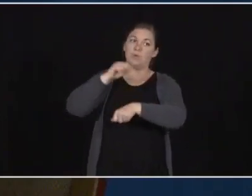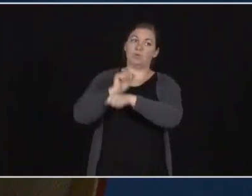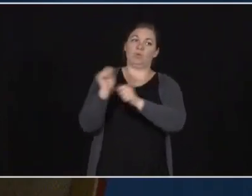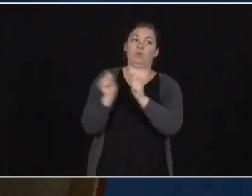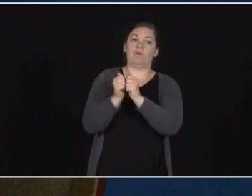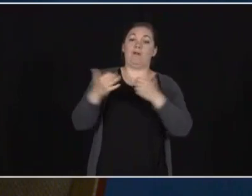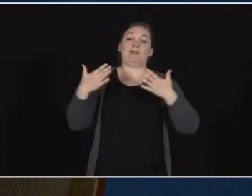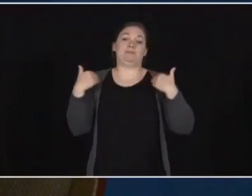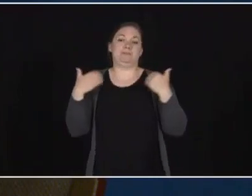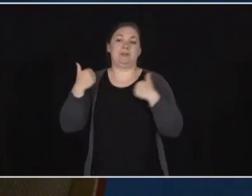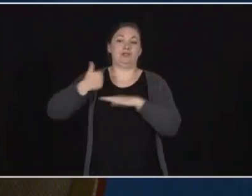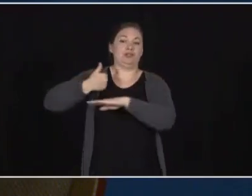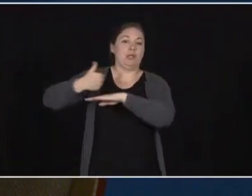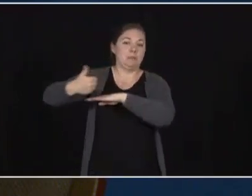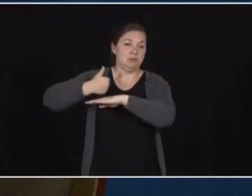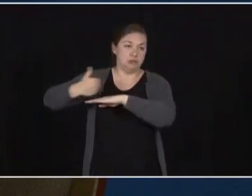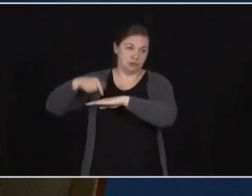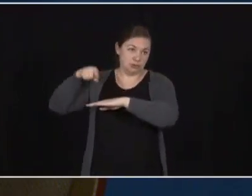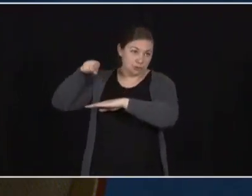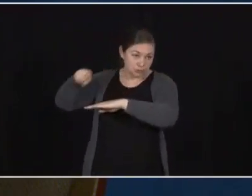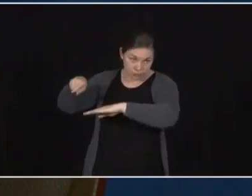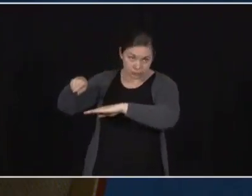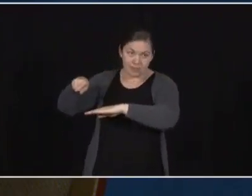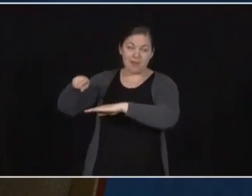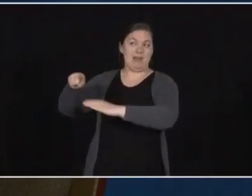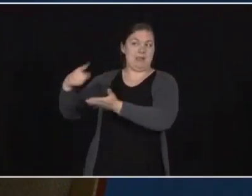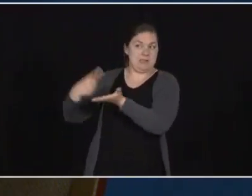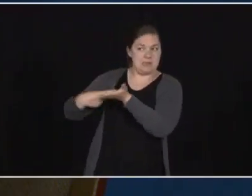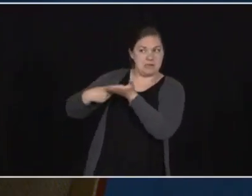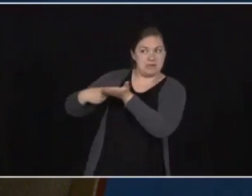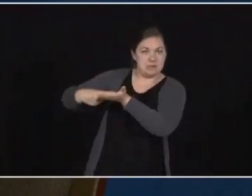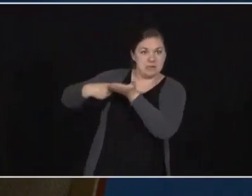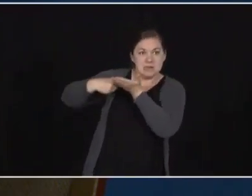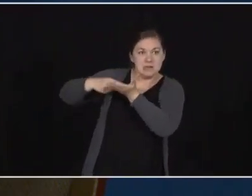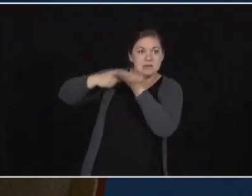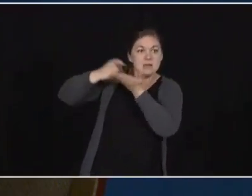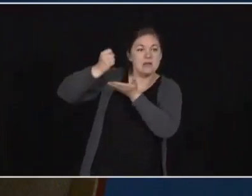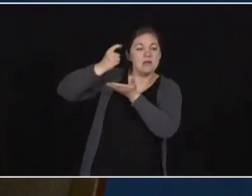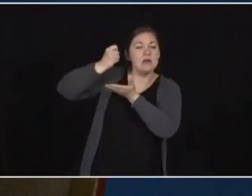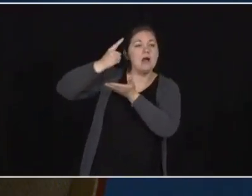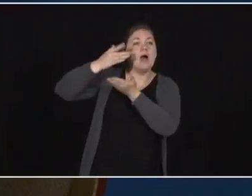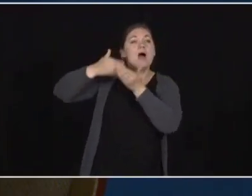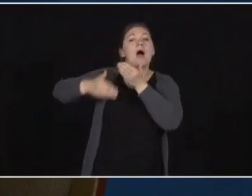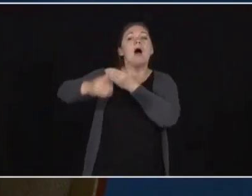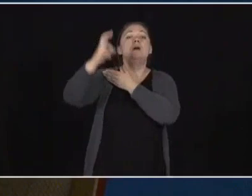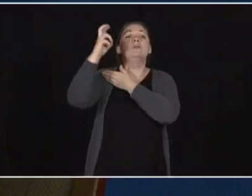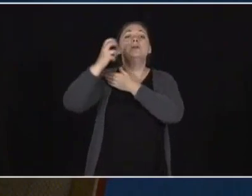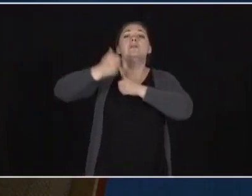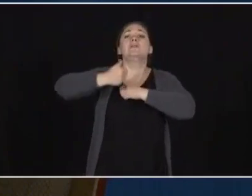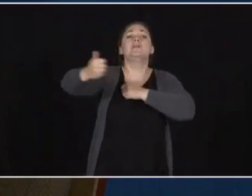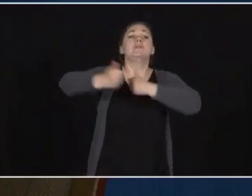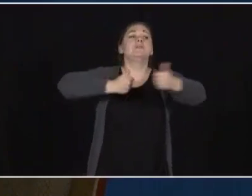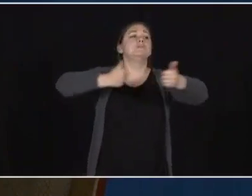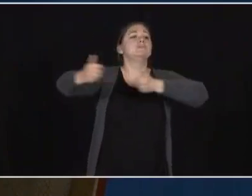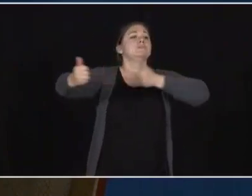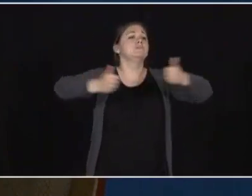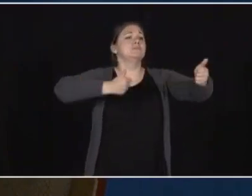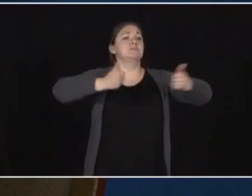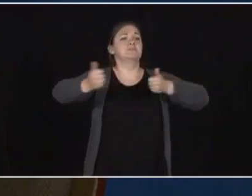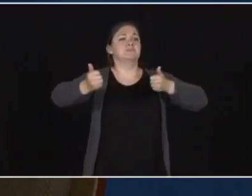So we are working with NCO and others to work through the logistics grouping. Which is a very mobile group and were working through it